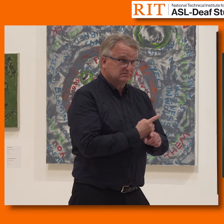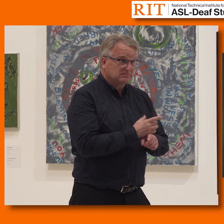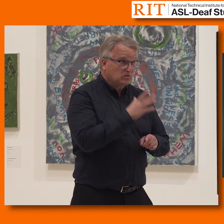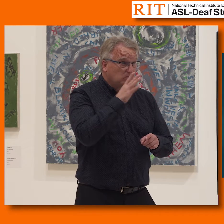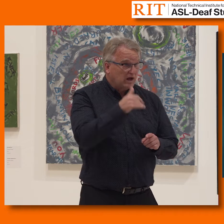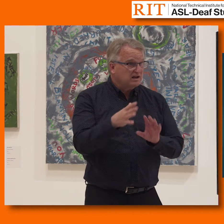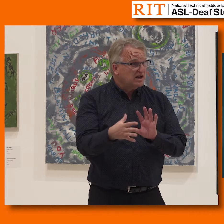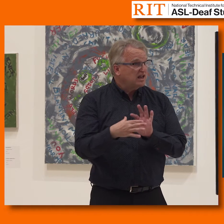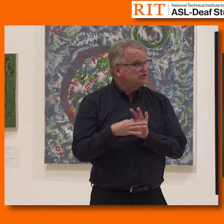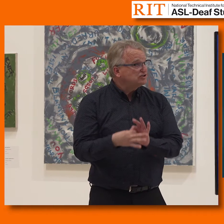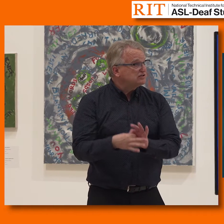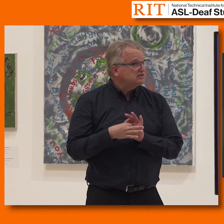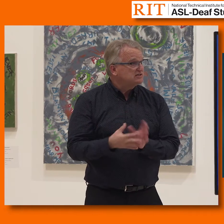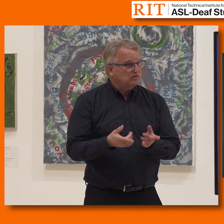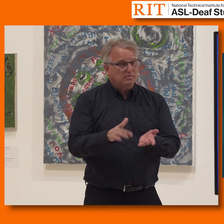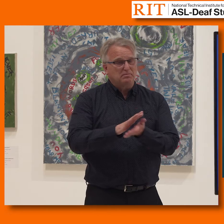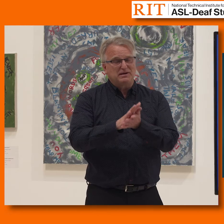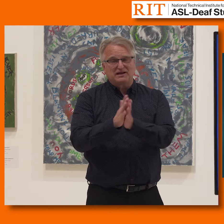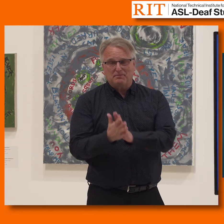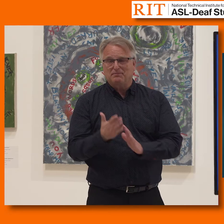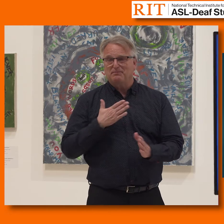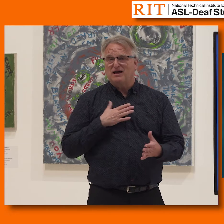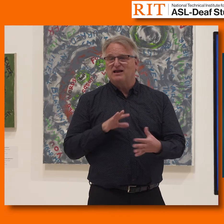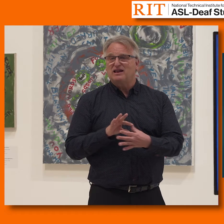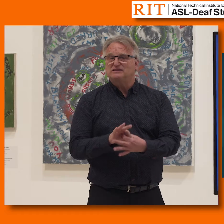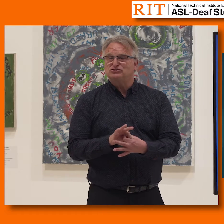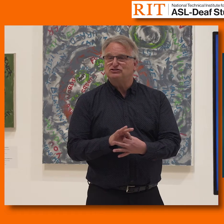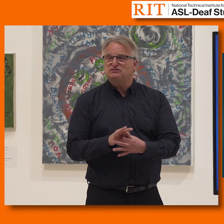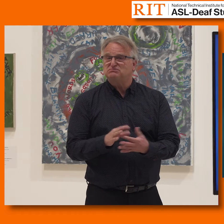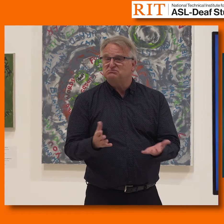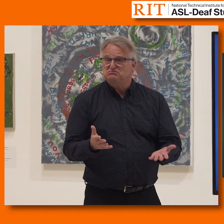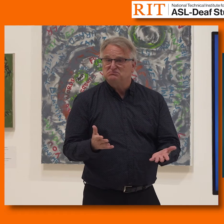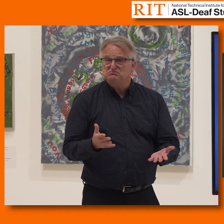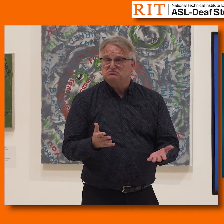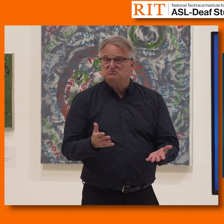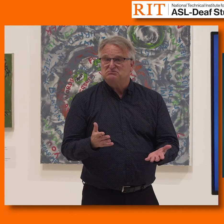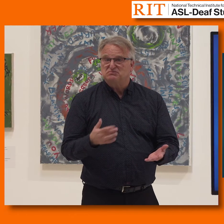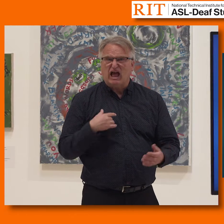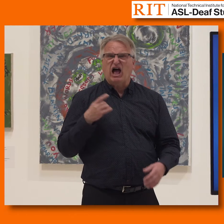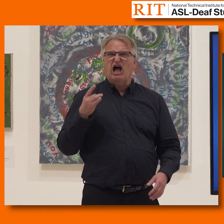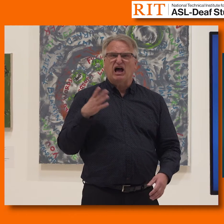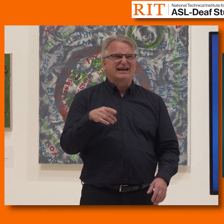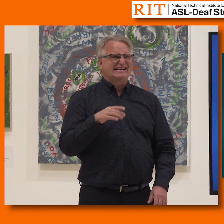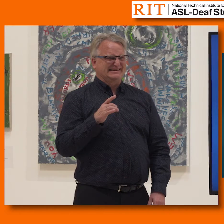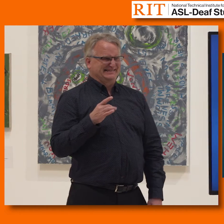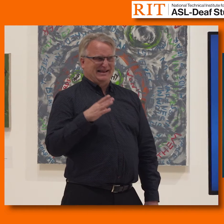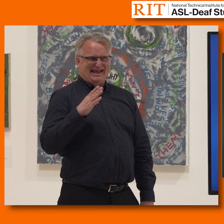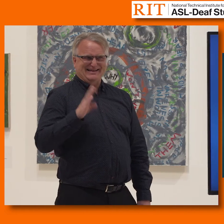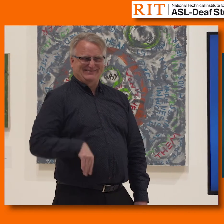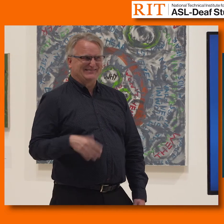Now. Why not work together? Why not become a team, right?